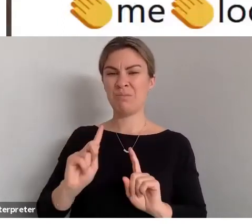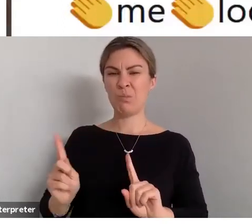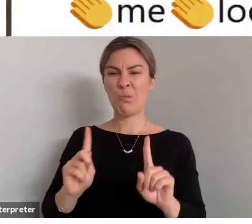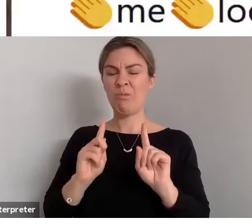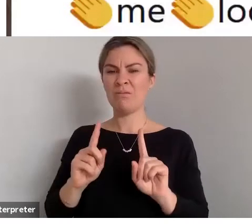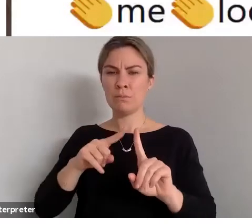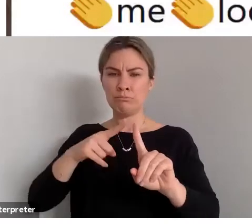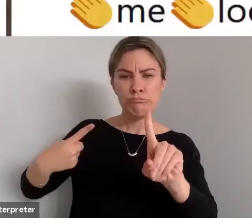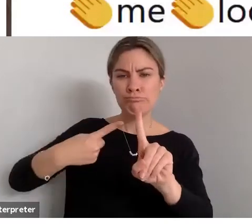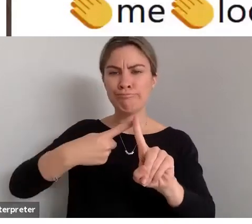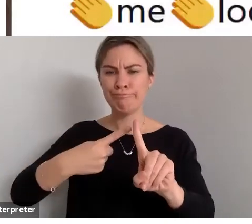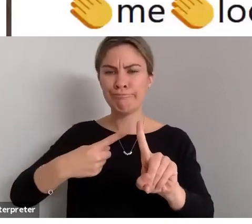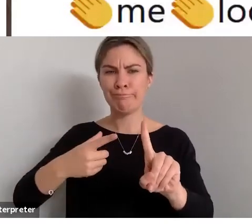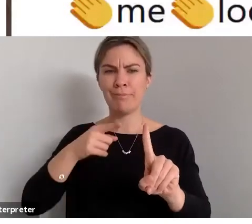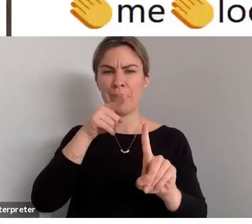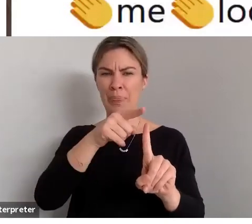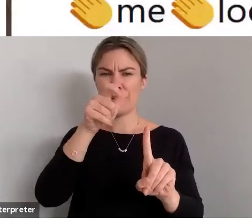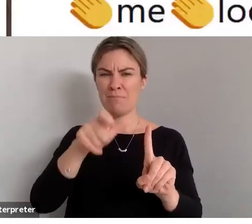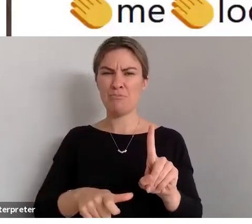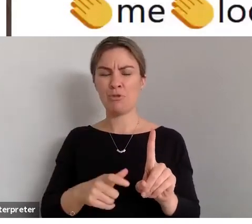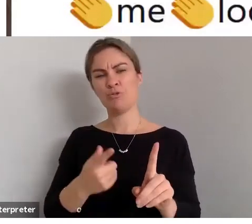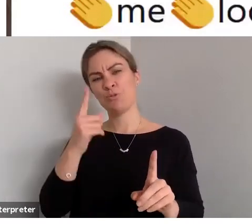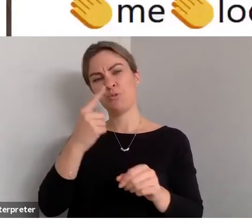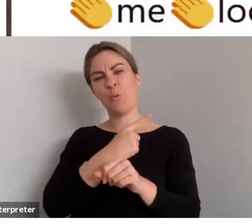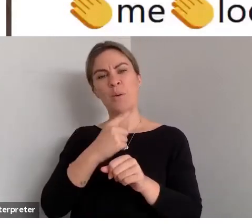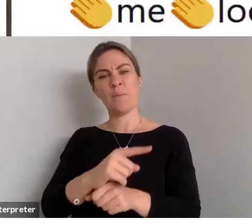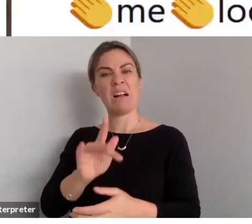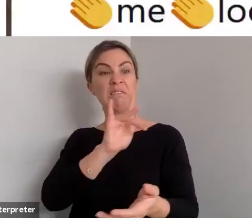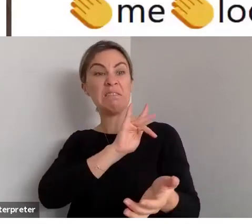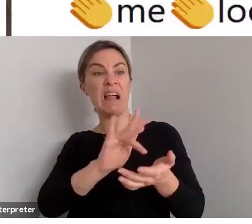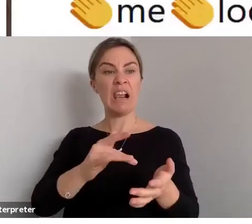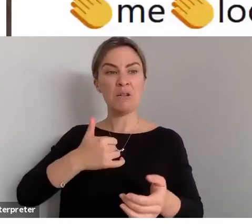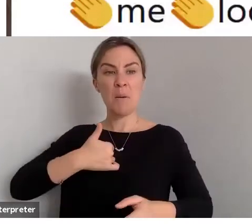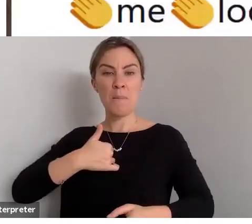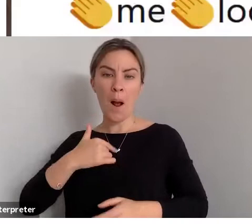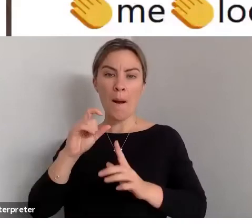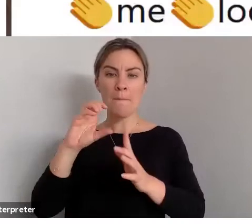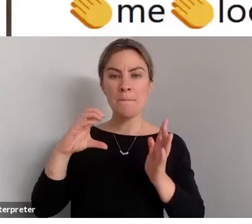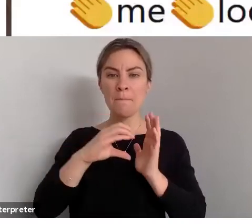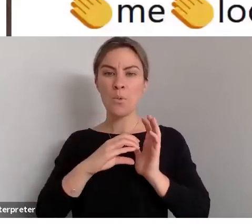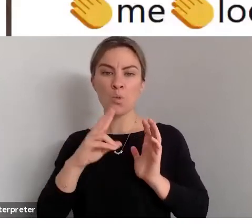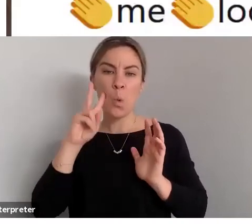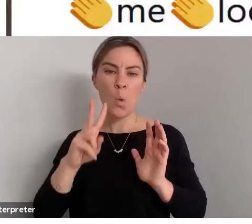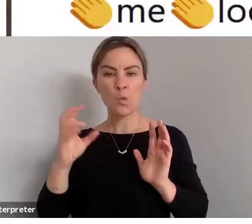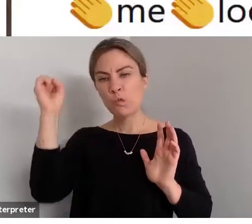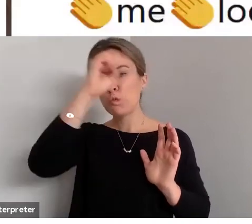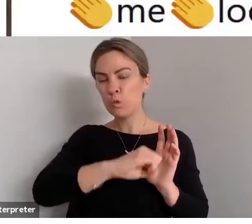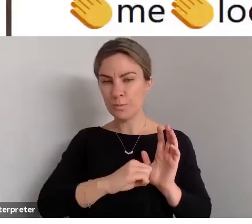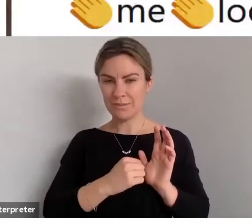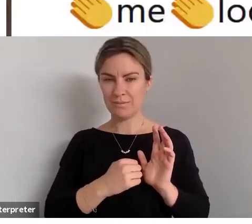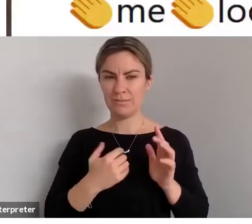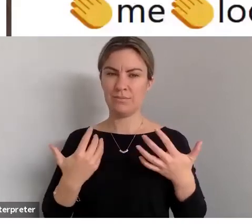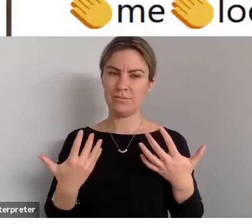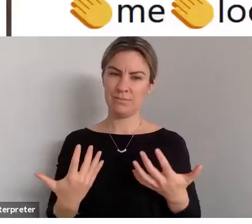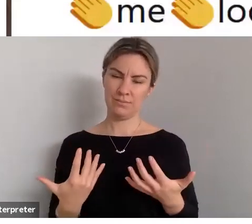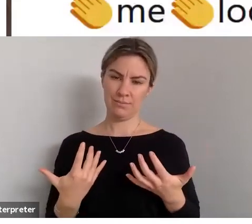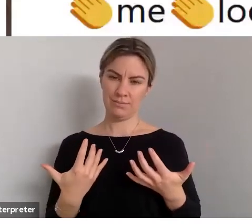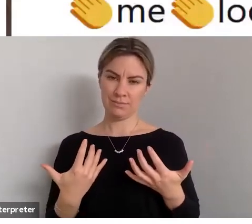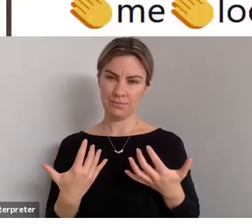It is talking about people deleting a post.